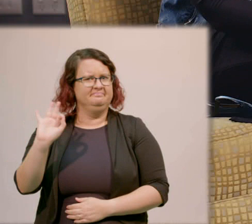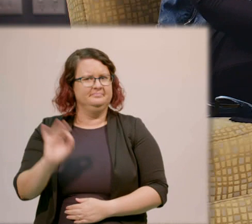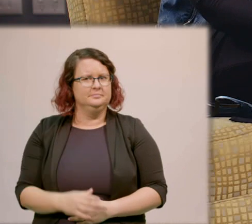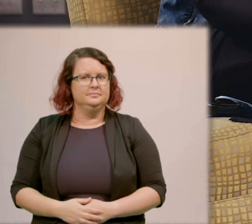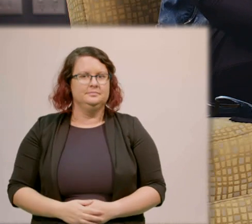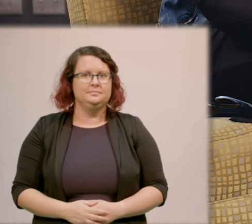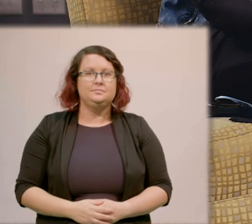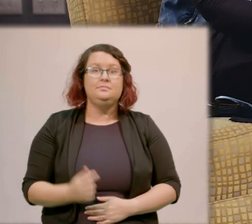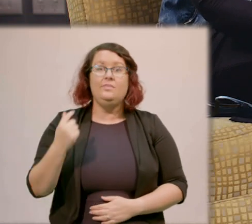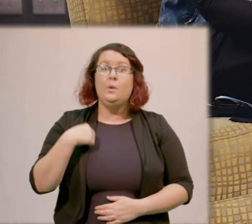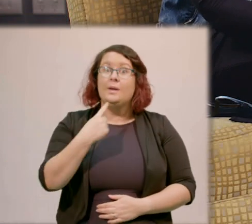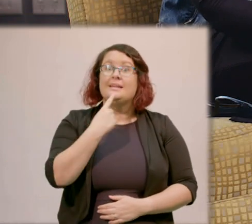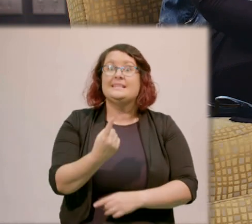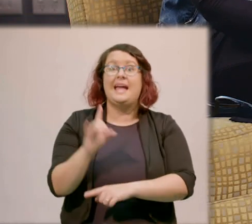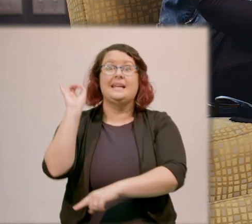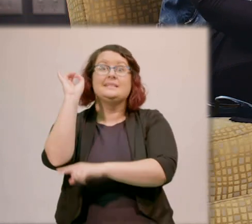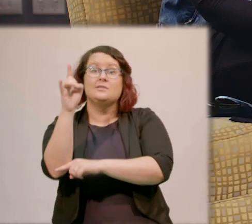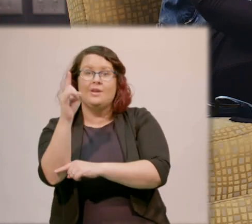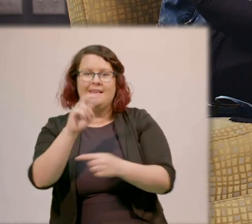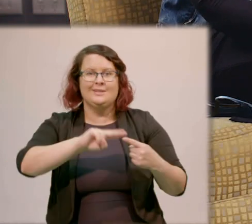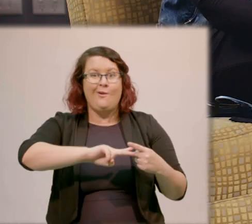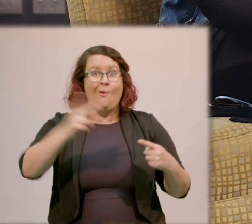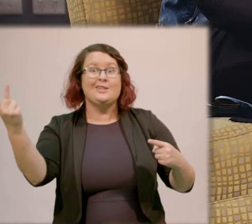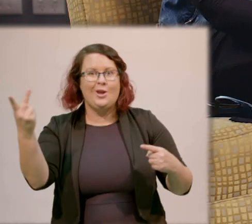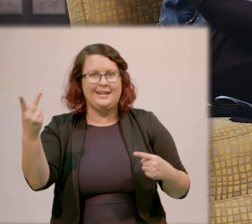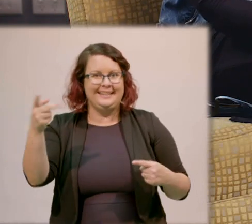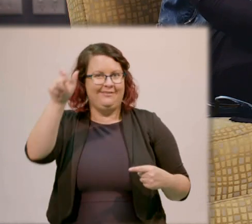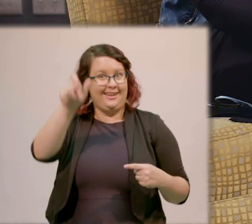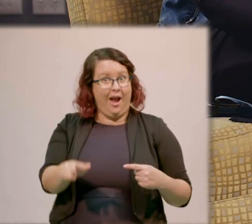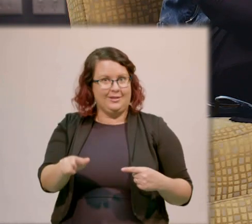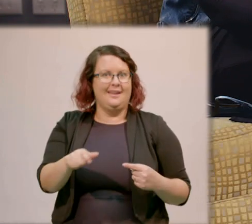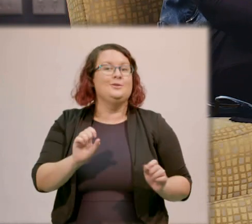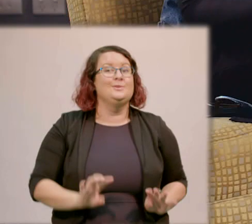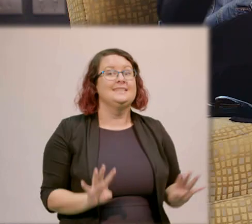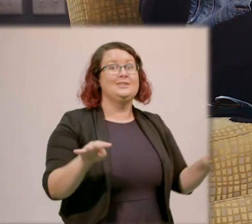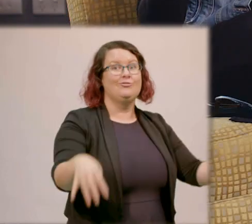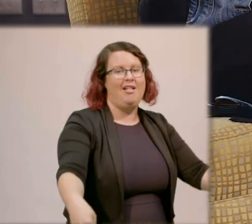We can say that Cinders Rox is an alternative character to Cinderella.